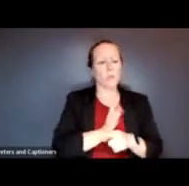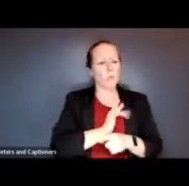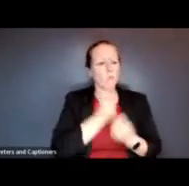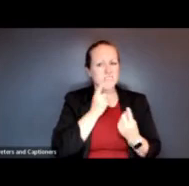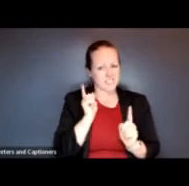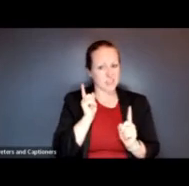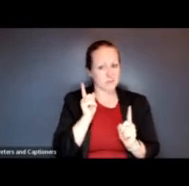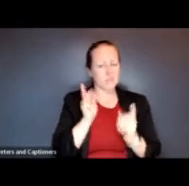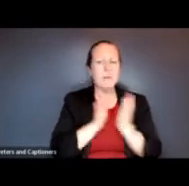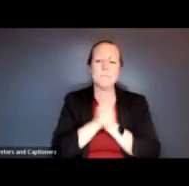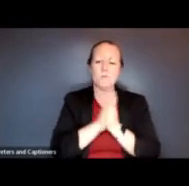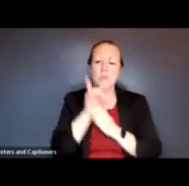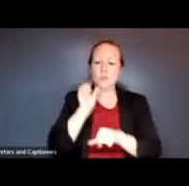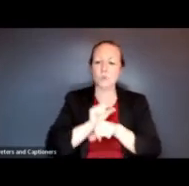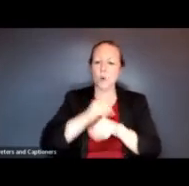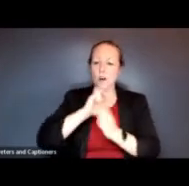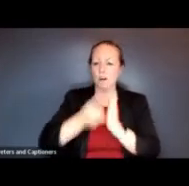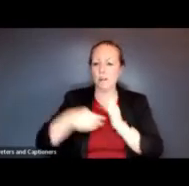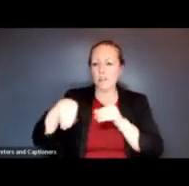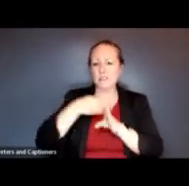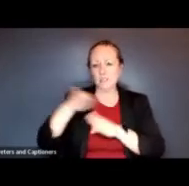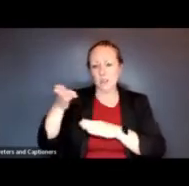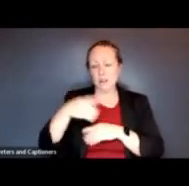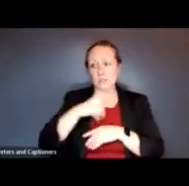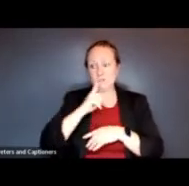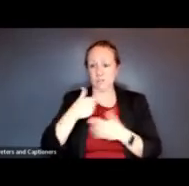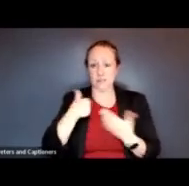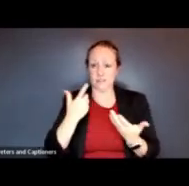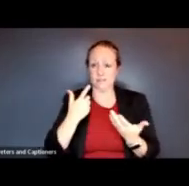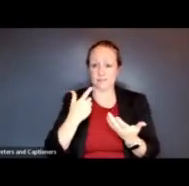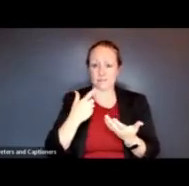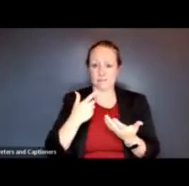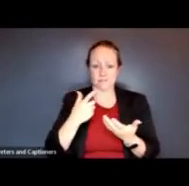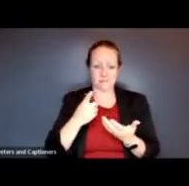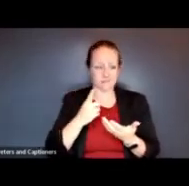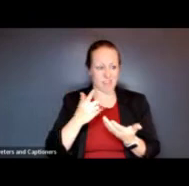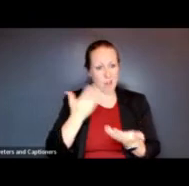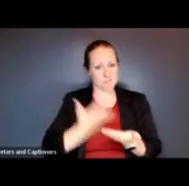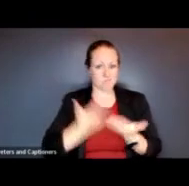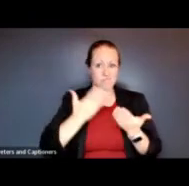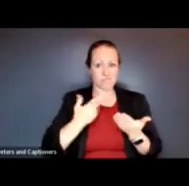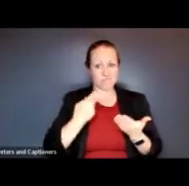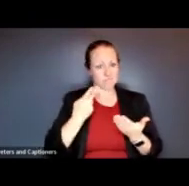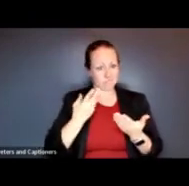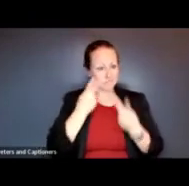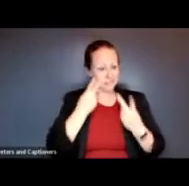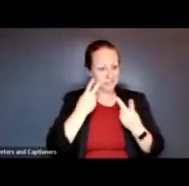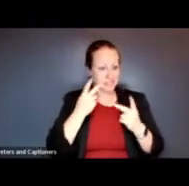testament to how much education and training and you know, sort of you can really help people be able to give good interventions and you sort of know what you're